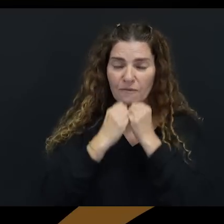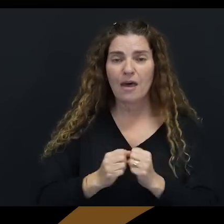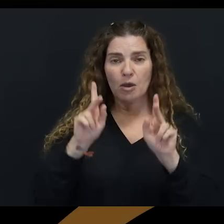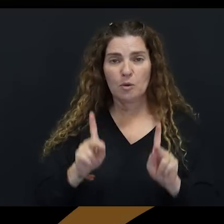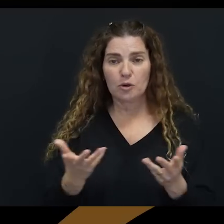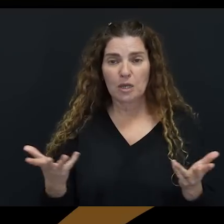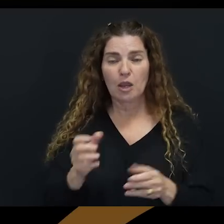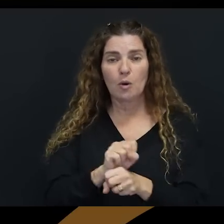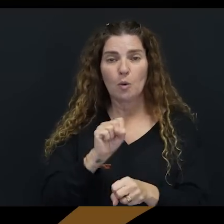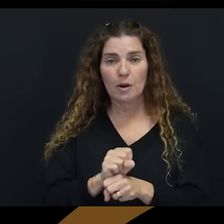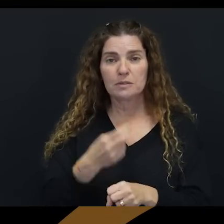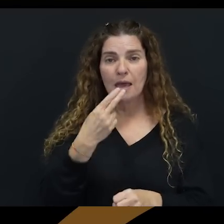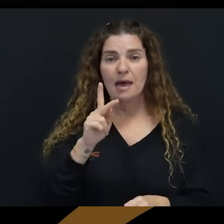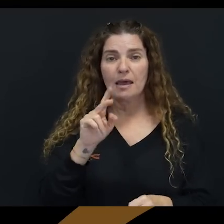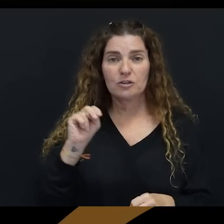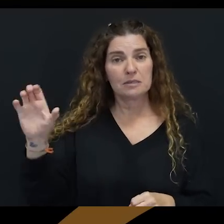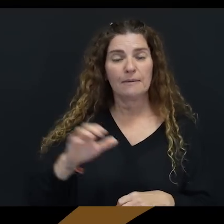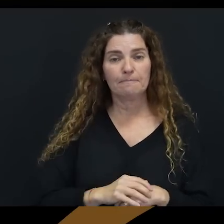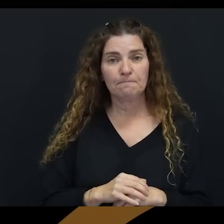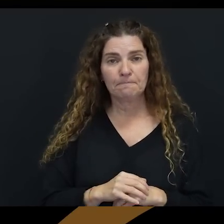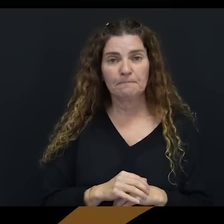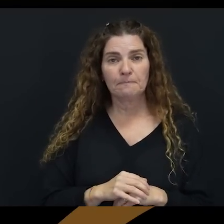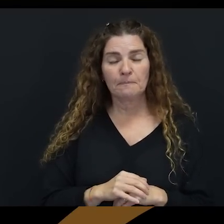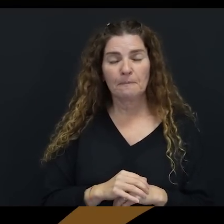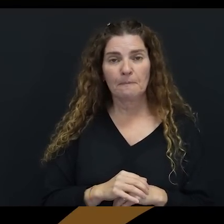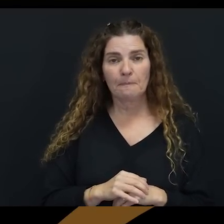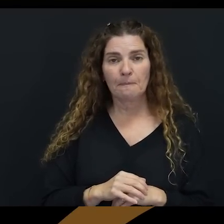Bryan is a very valued person on the Helen Keller Services team